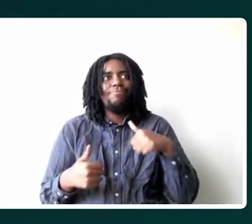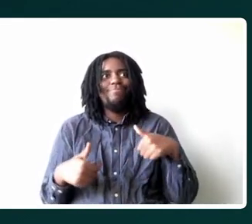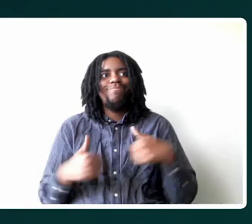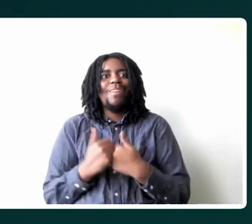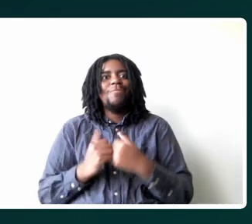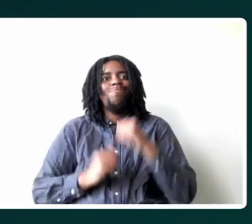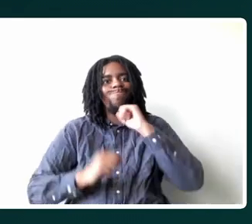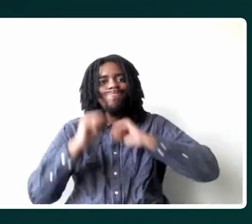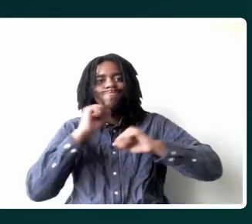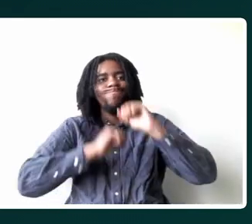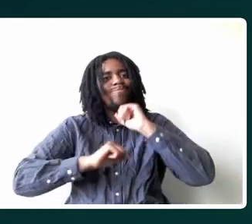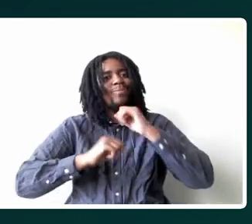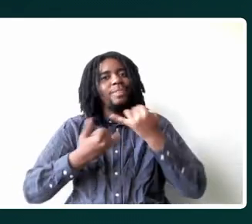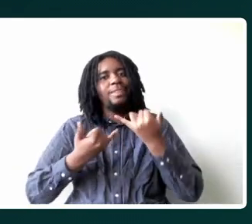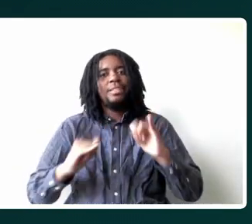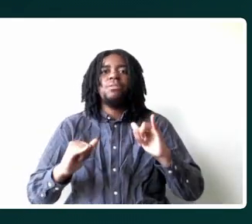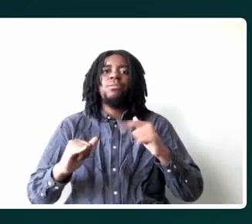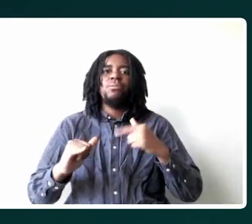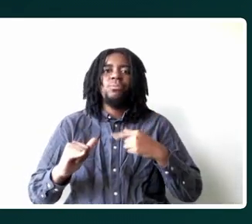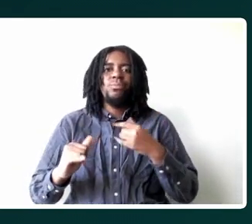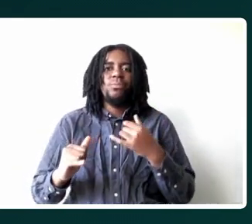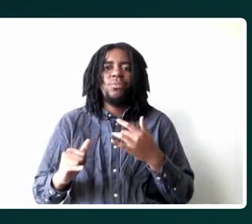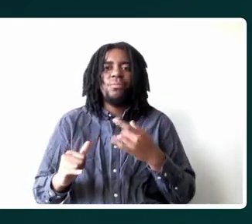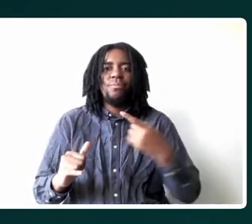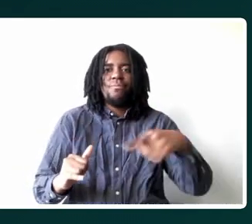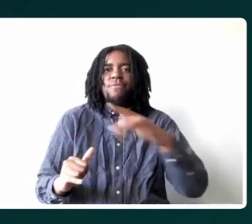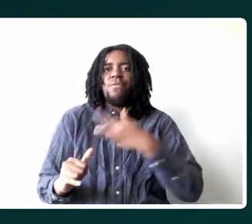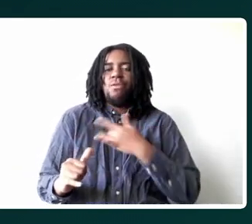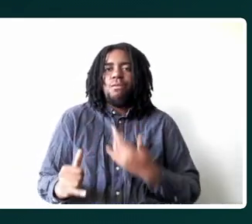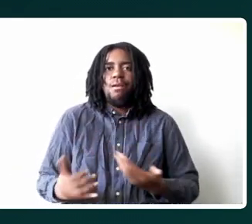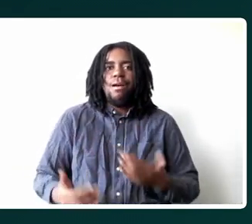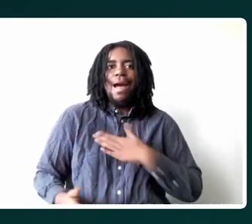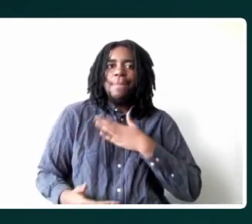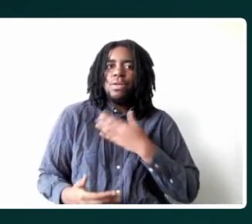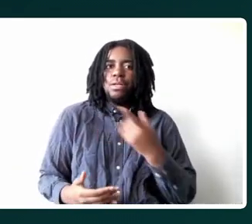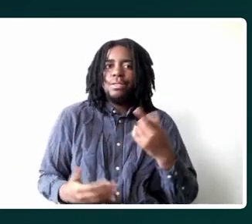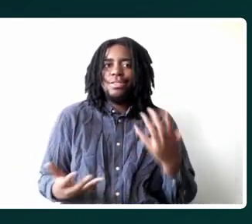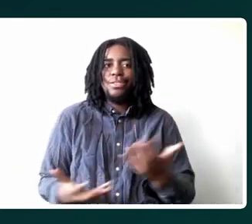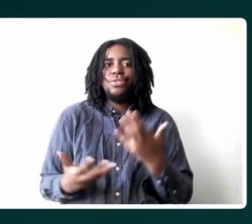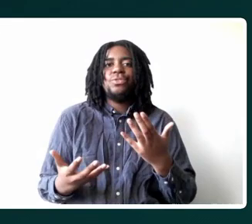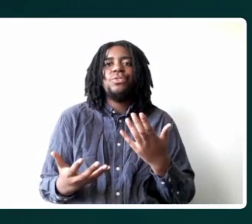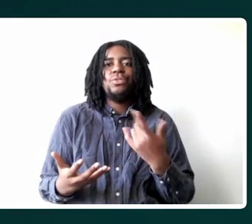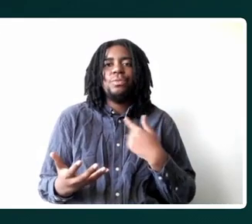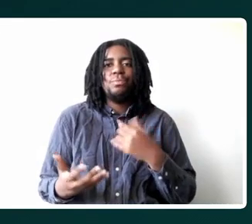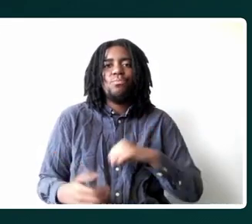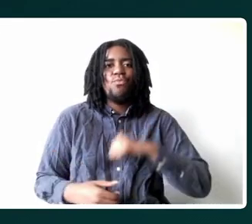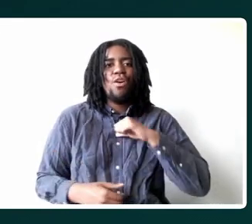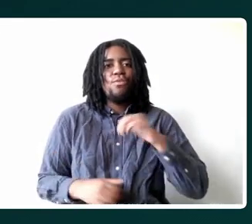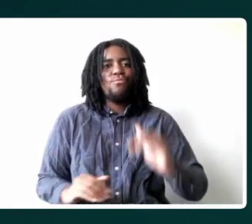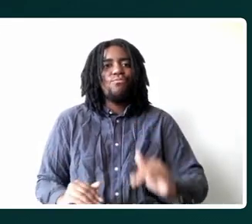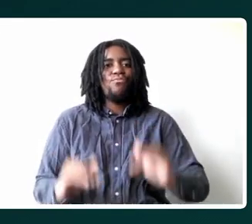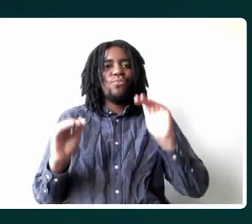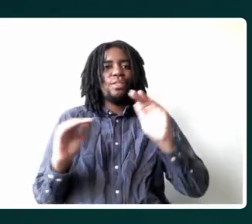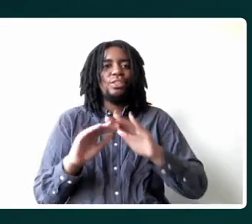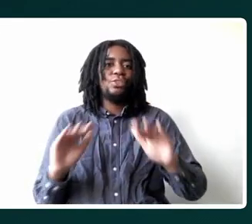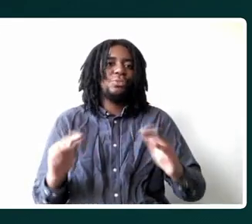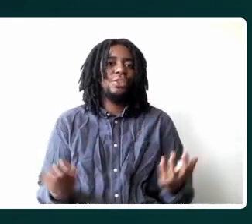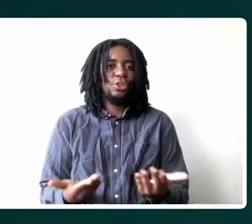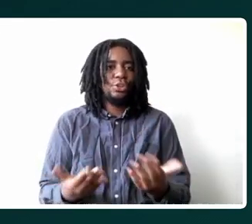they're really happy to be here and very proud to be raising their children here. So, I connected